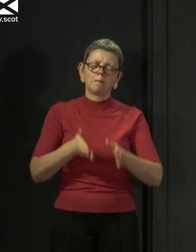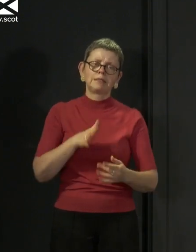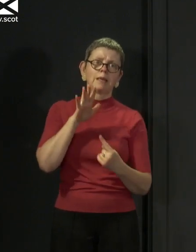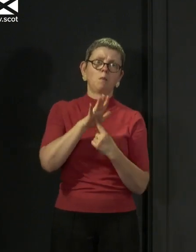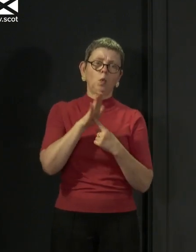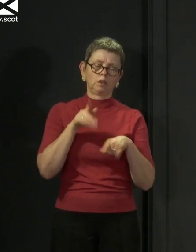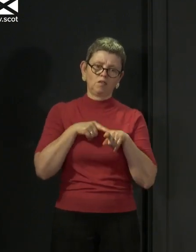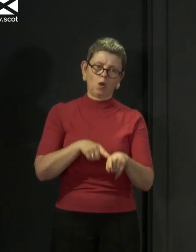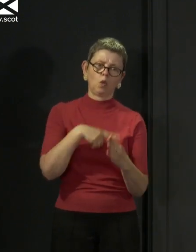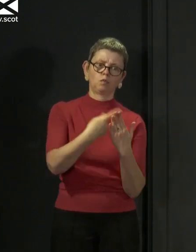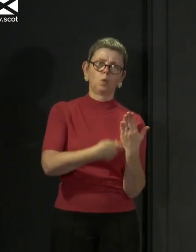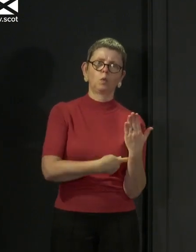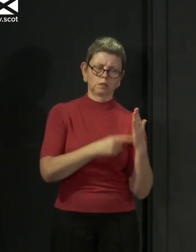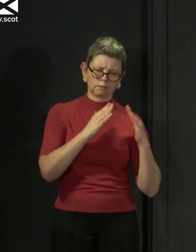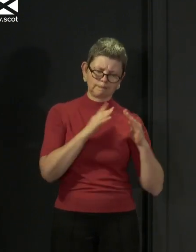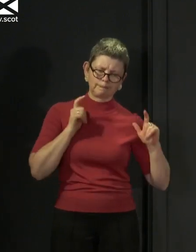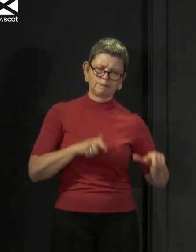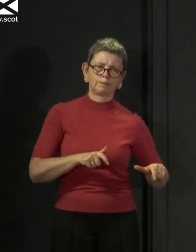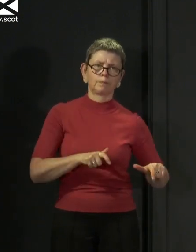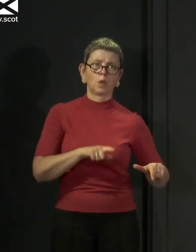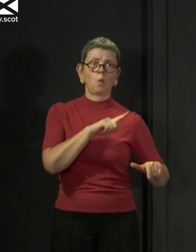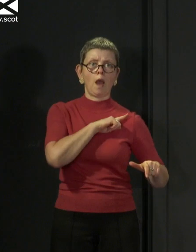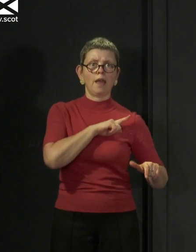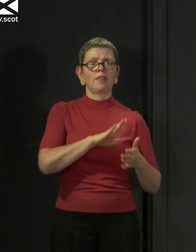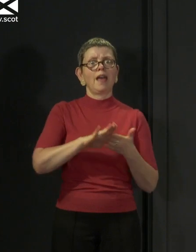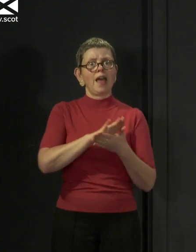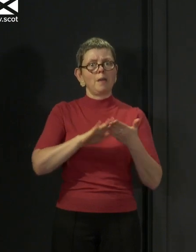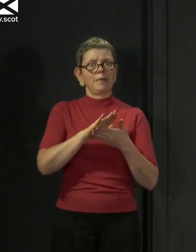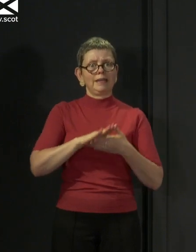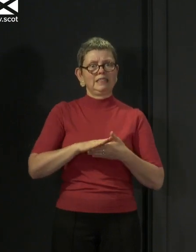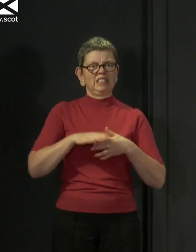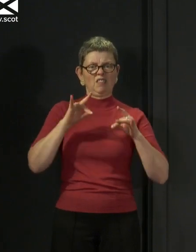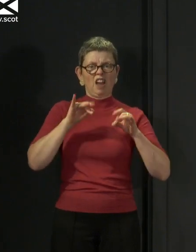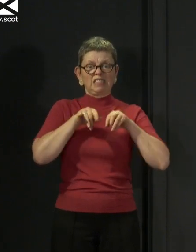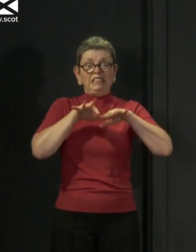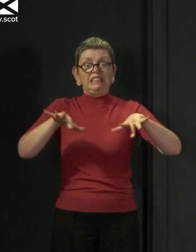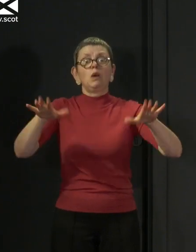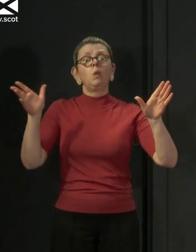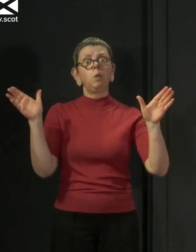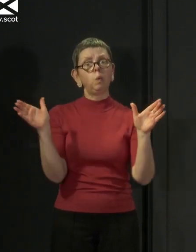best chance of continuing to slow the spread of this disease, of protecting our NHS, and saving lives.